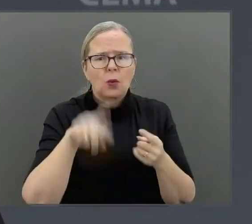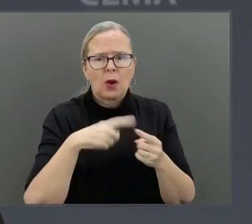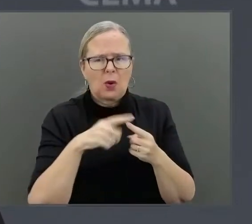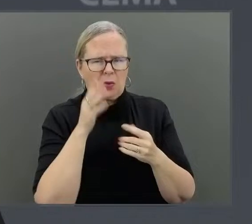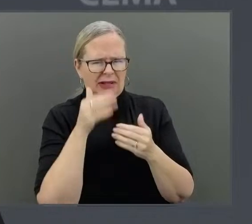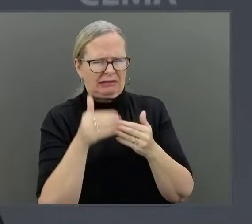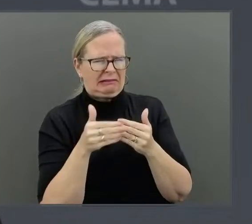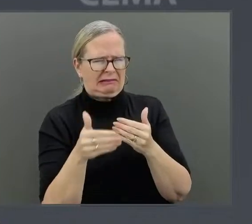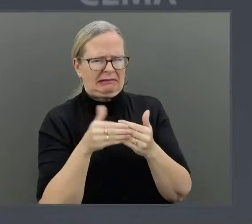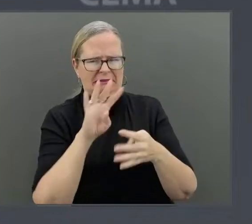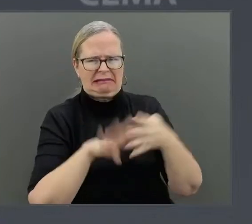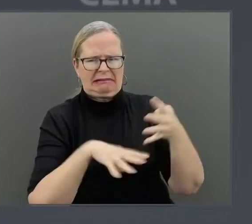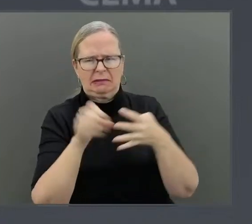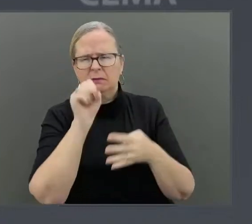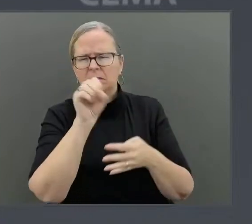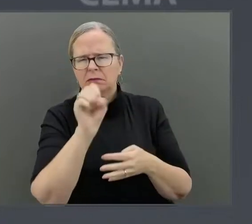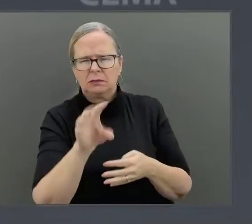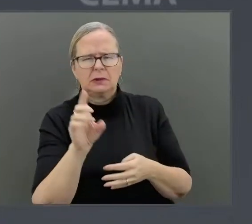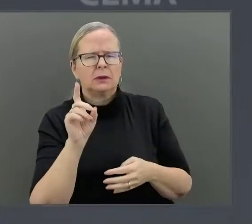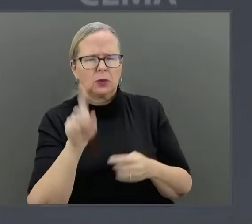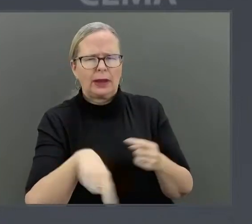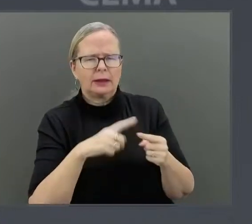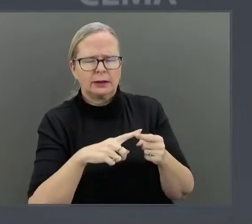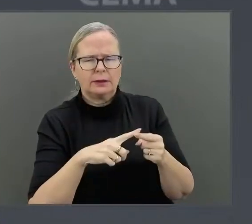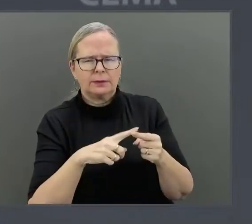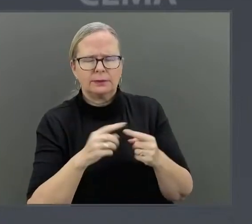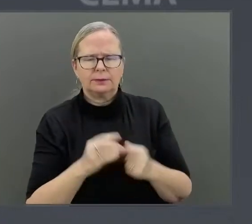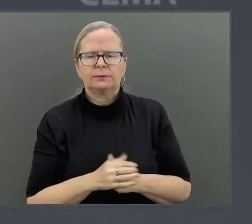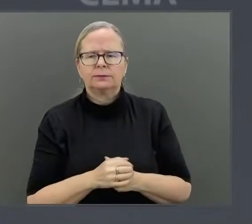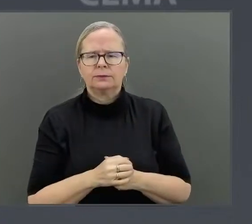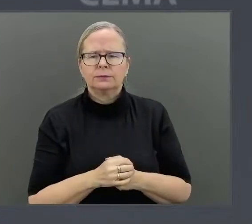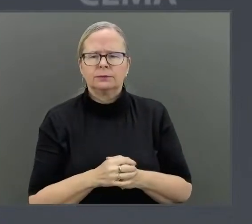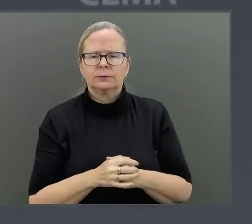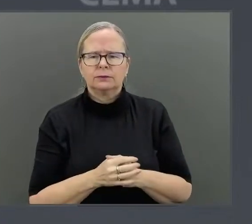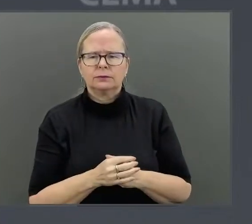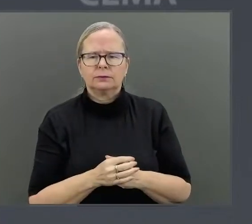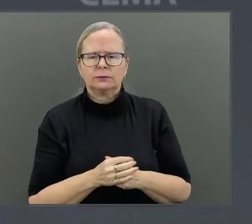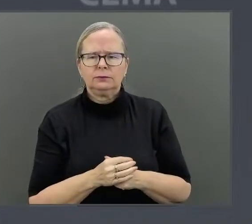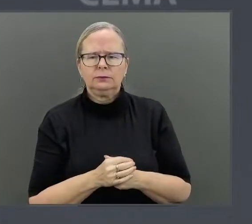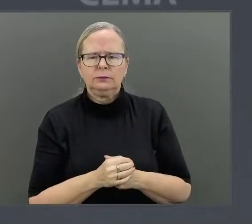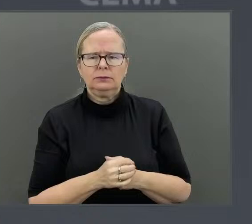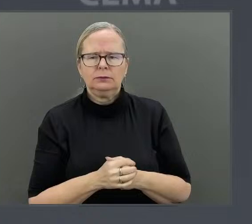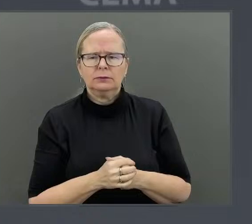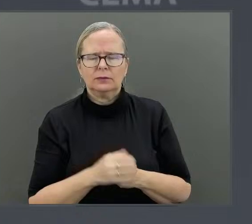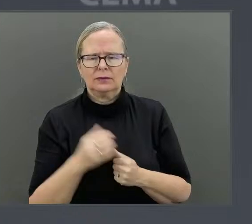of our crews being harassed called names and filmed and photographed while outdoing critical